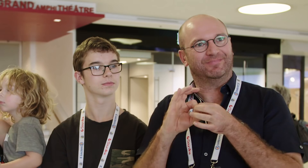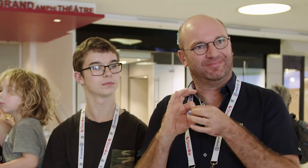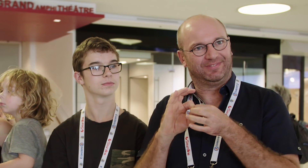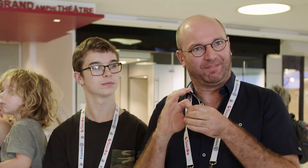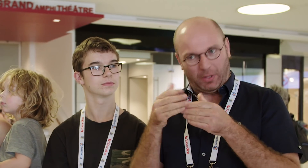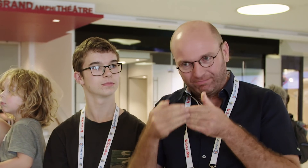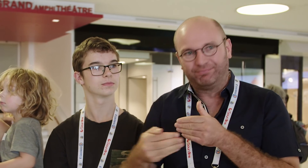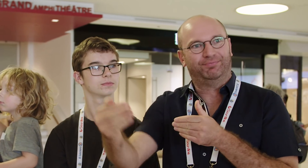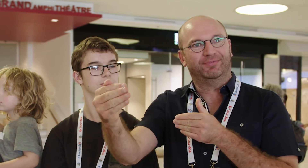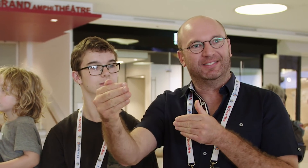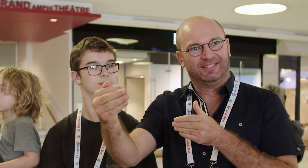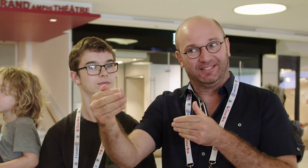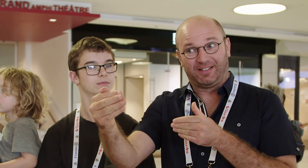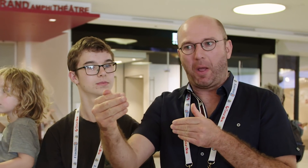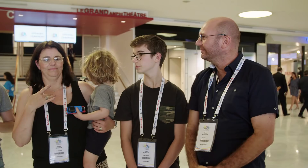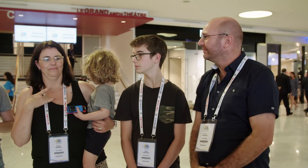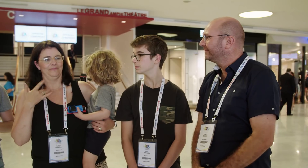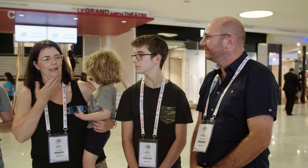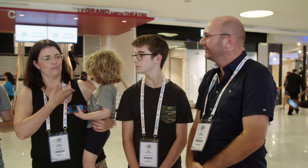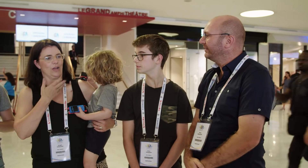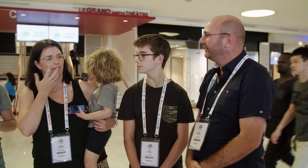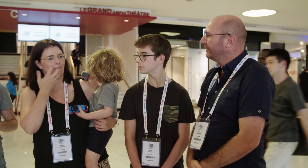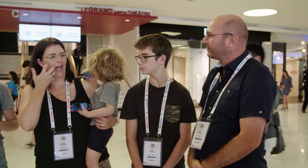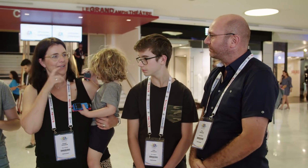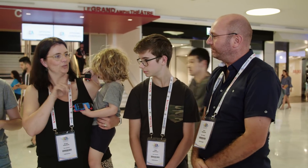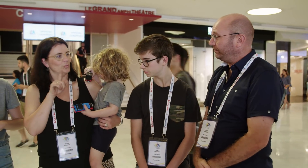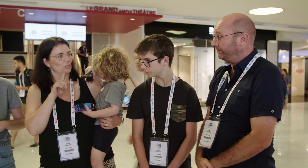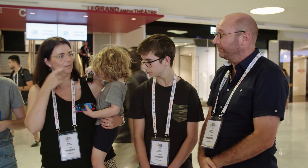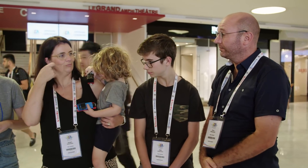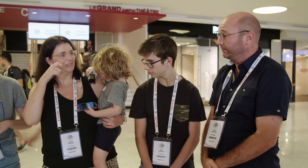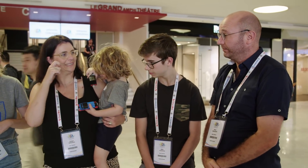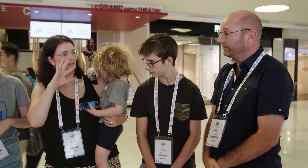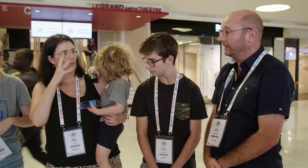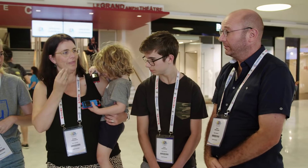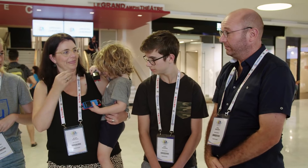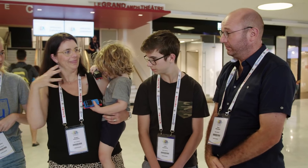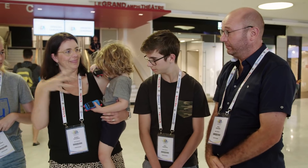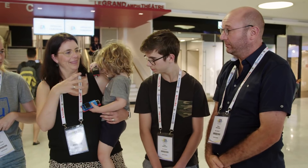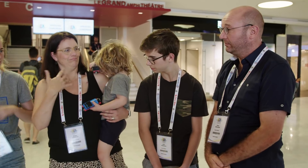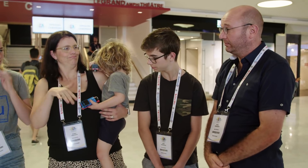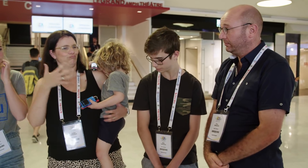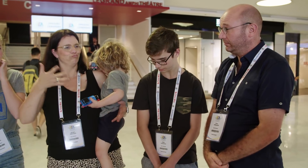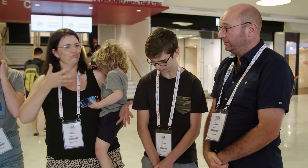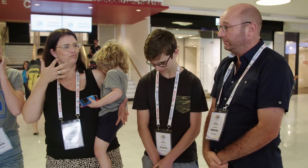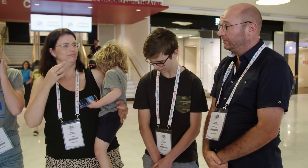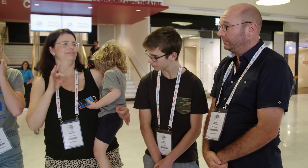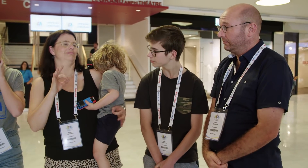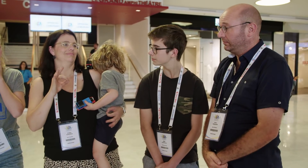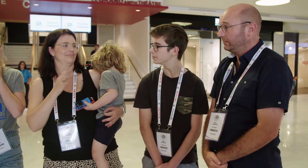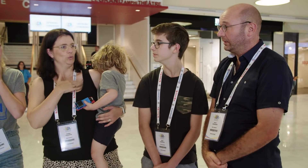So, what brings us here is connection and moving forward together. I feel really proud of Mark as well.